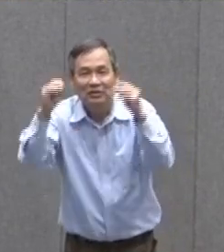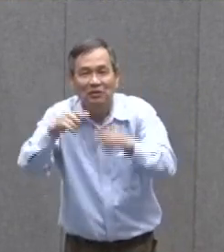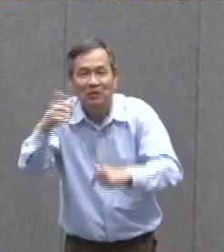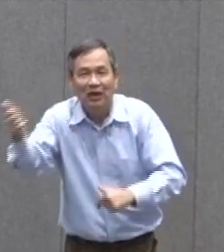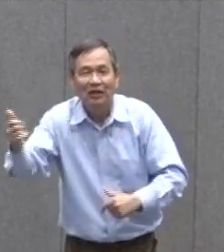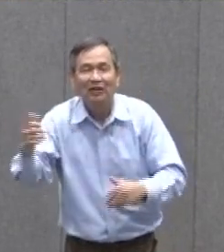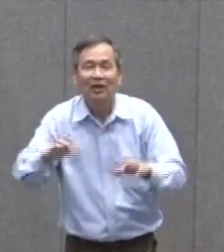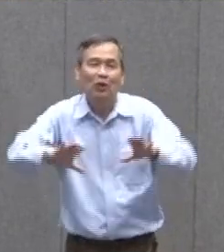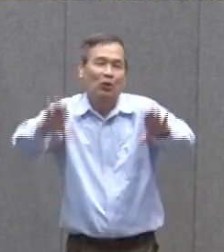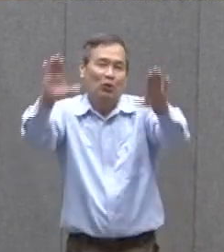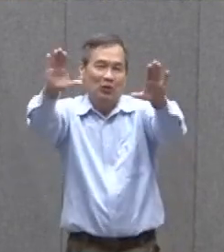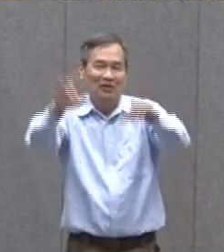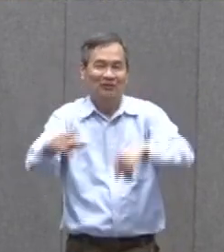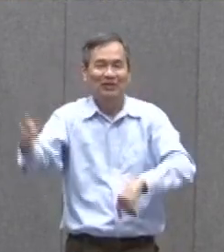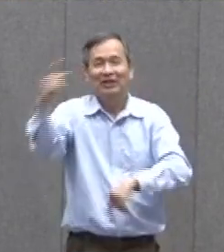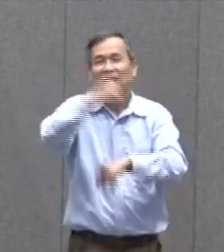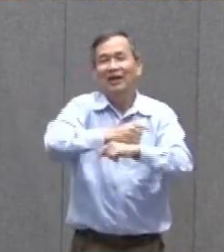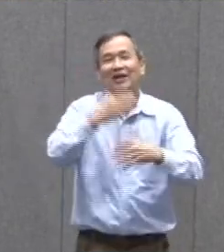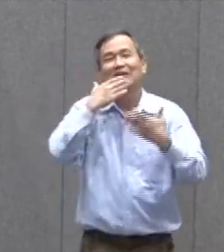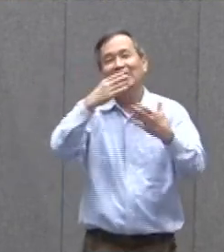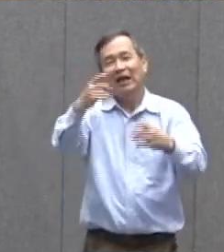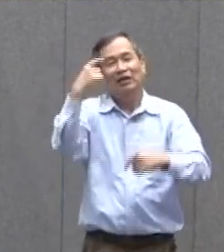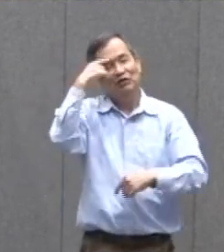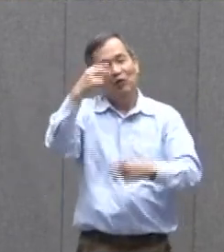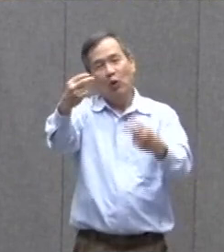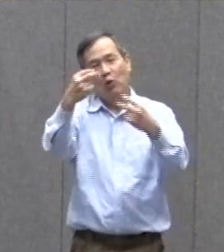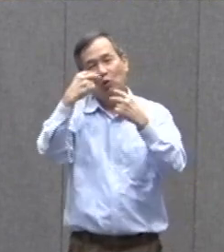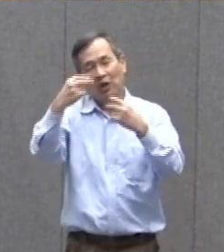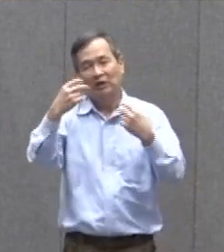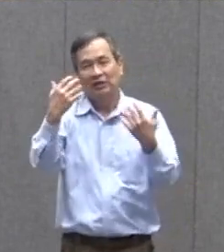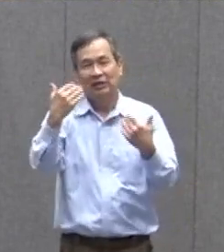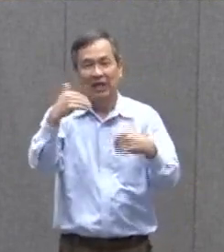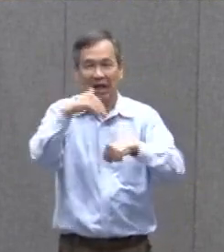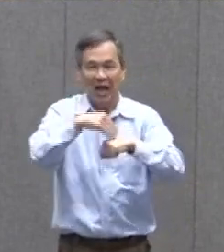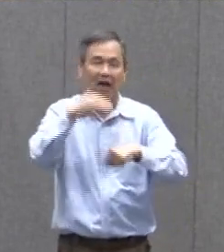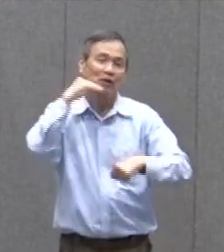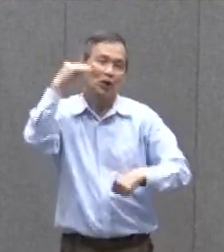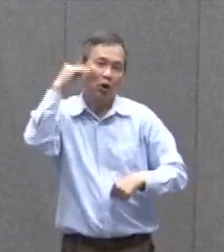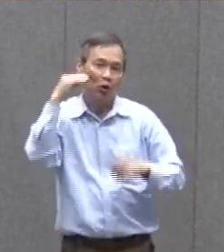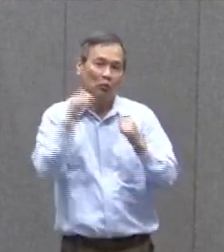Have a wonderful day and thanks for joining us for this episode of @Home with APS.